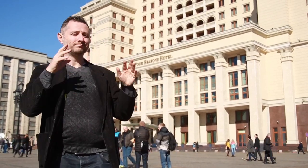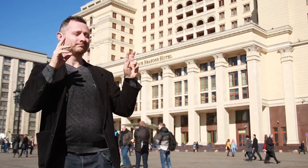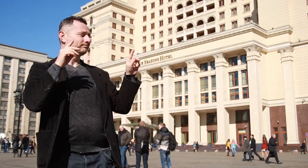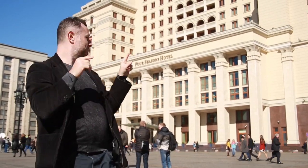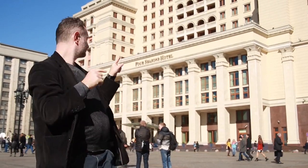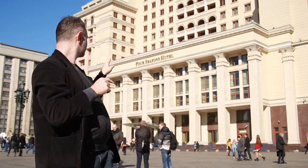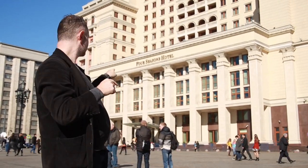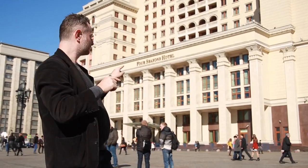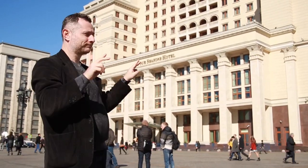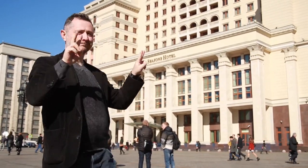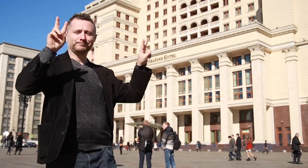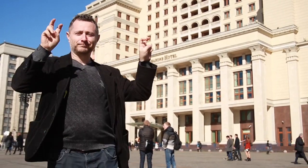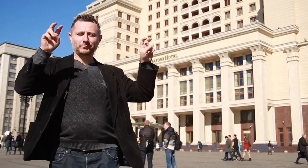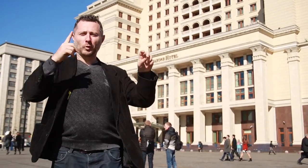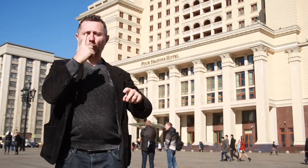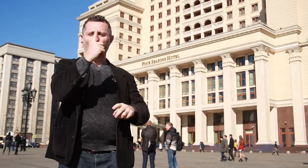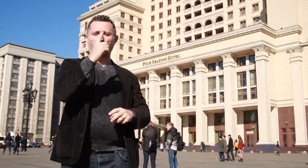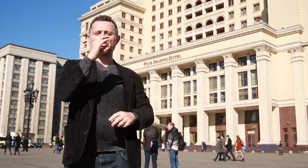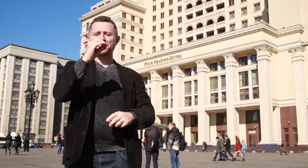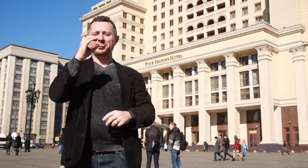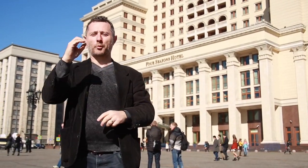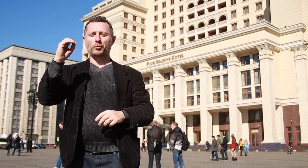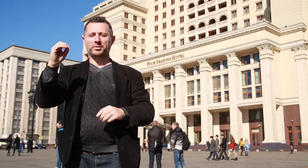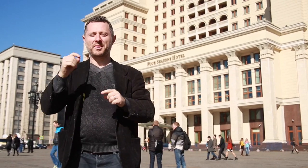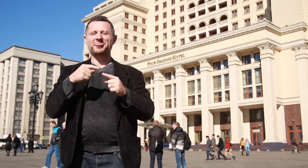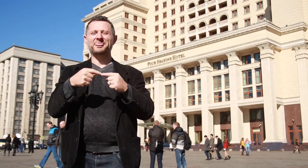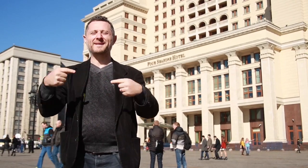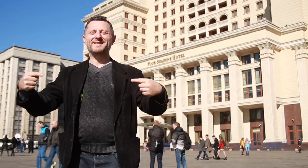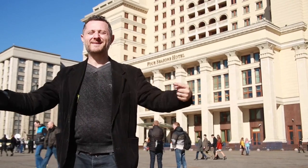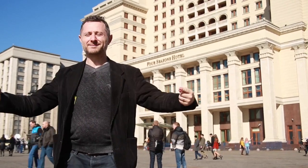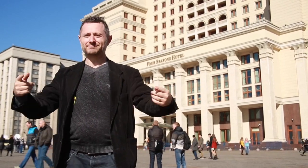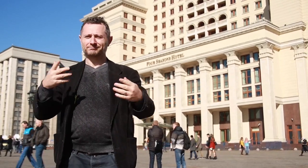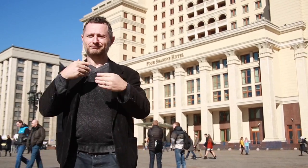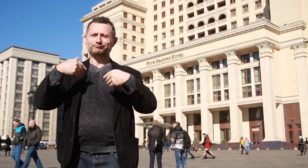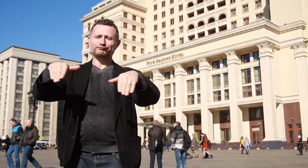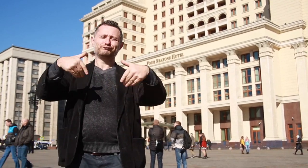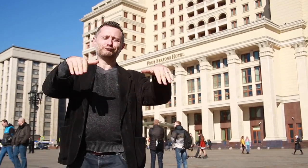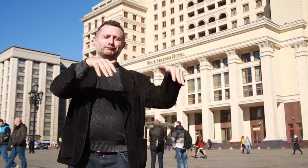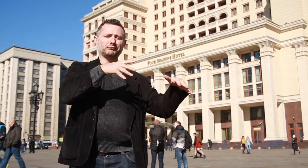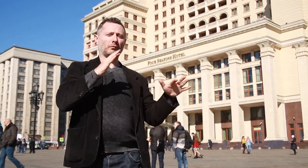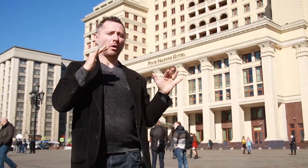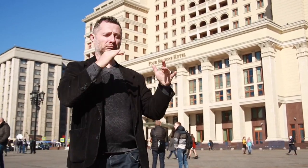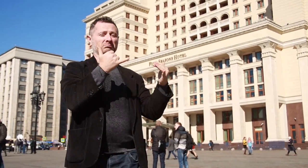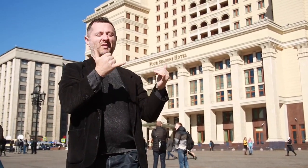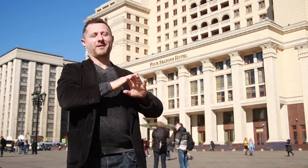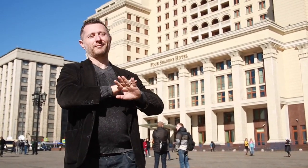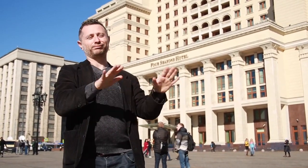of shoeboxes. This location was known as the “Place of 1,000 Things.” There is no longer a black market here, there is a new